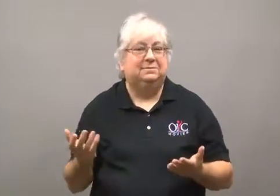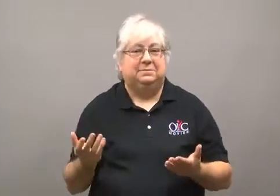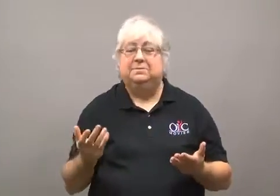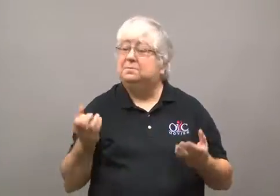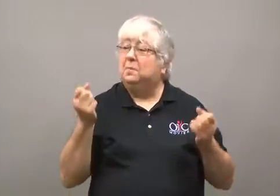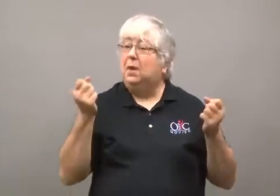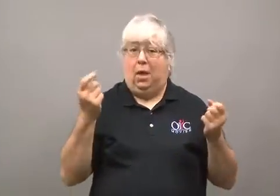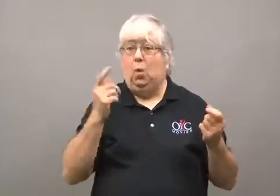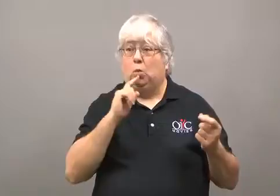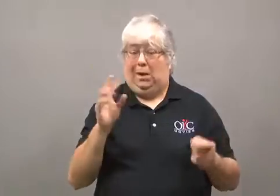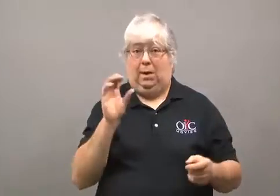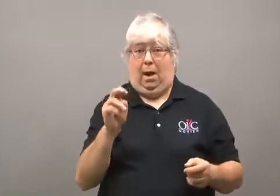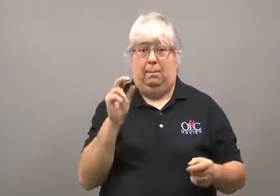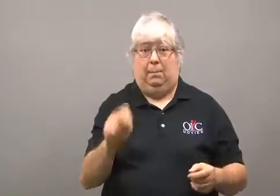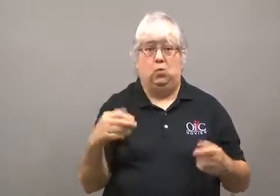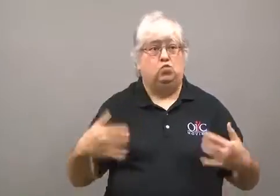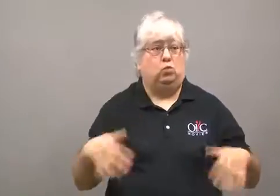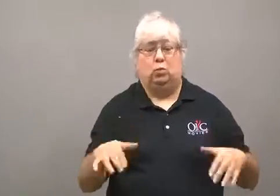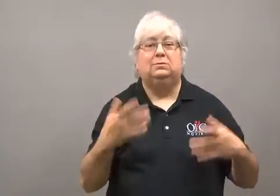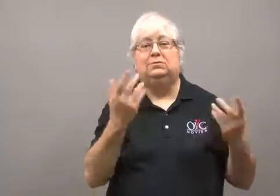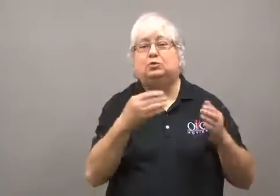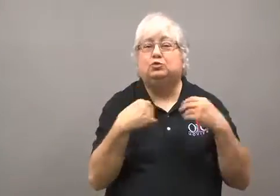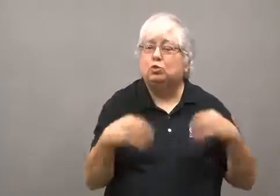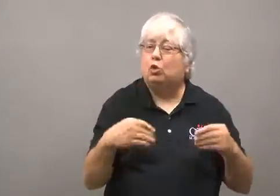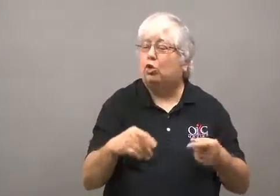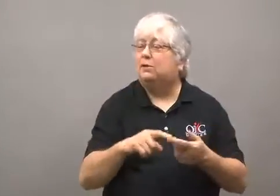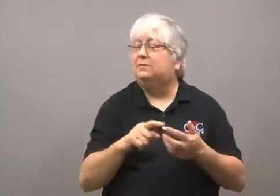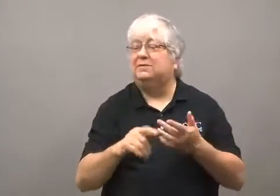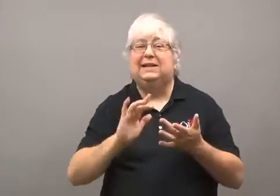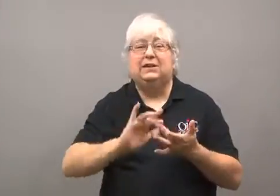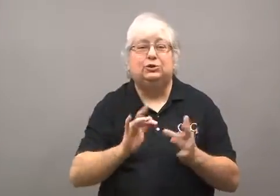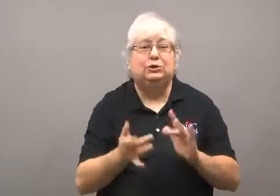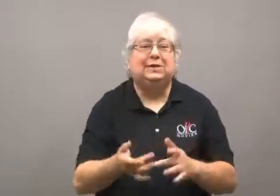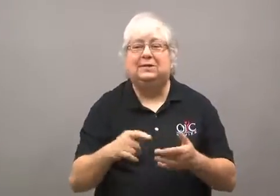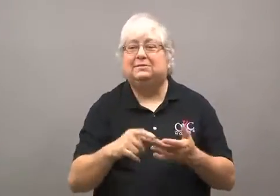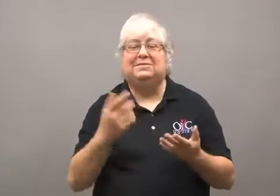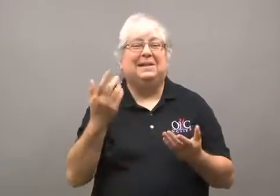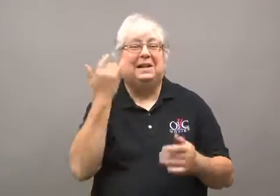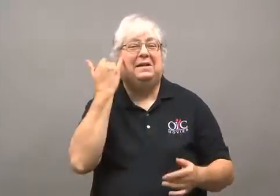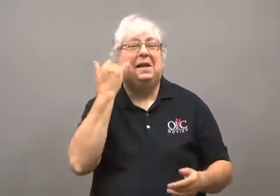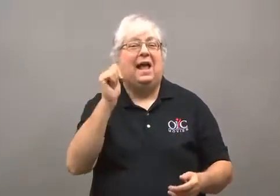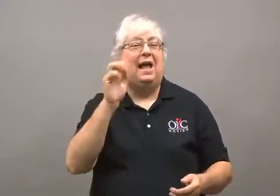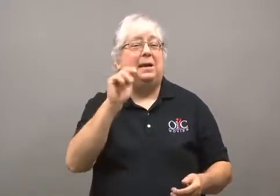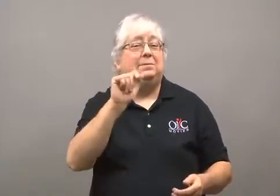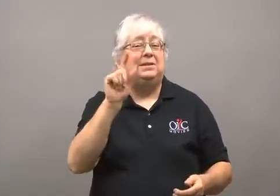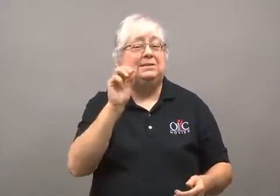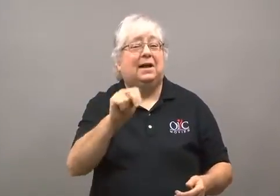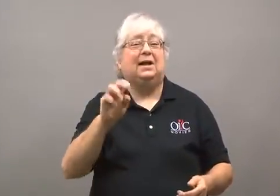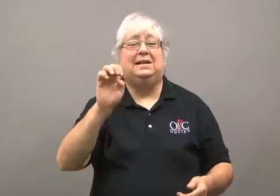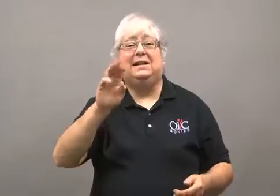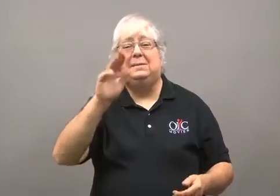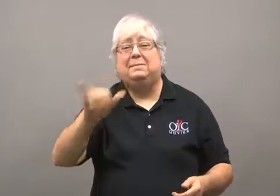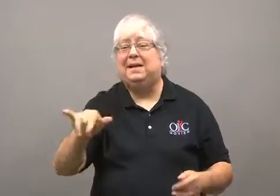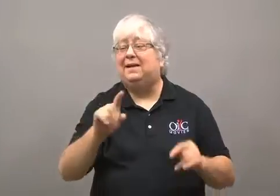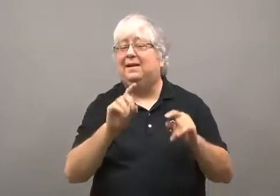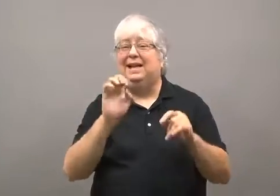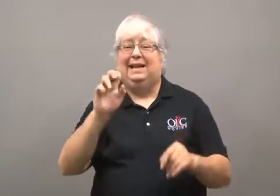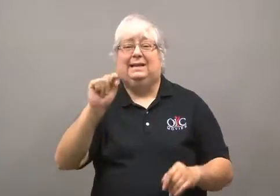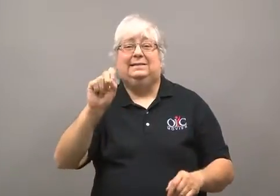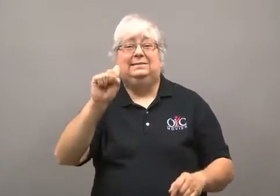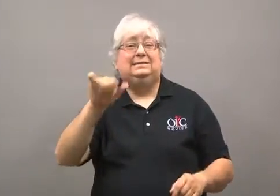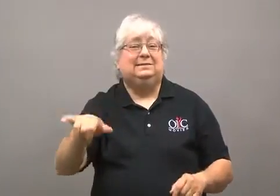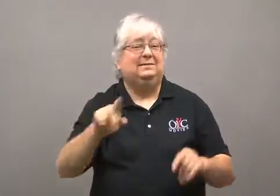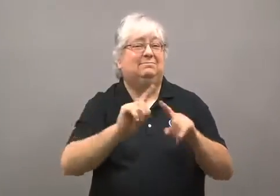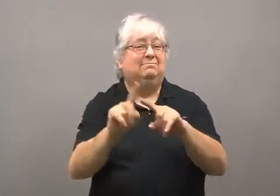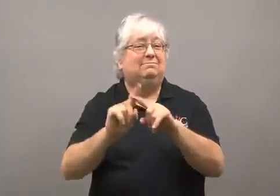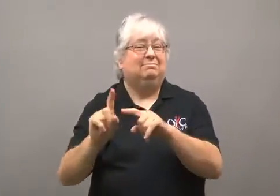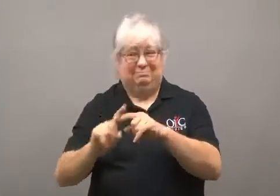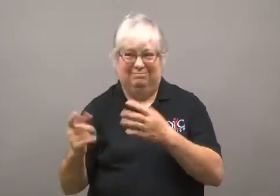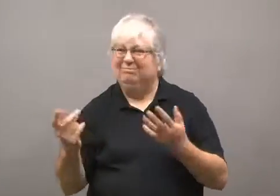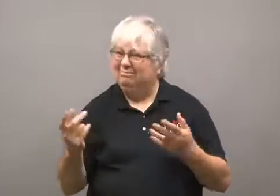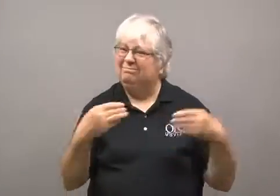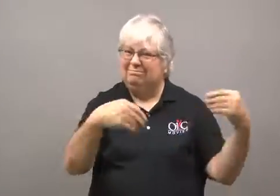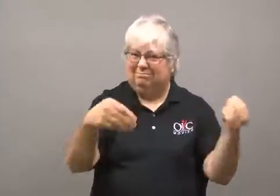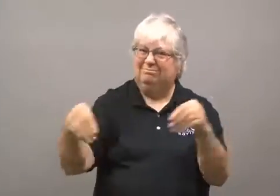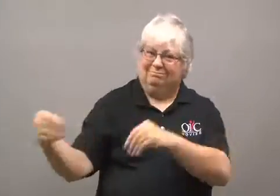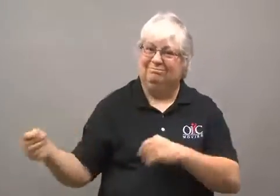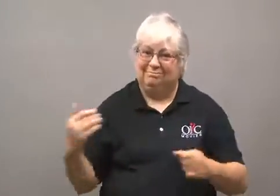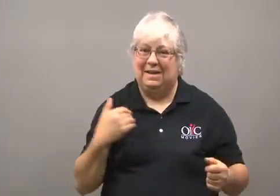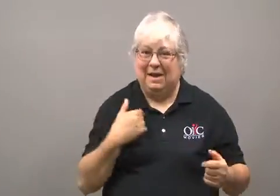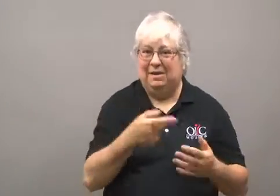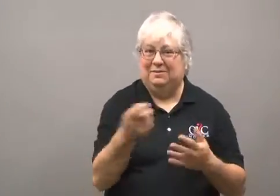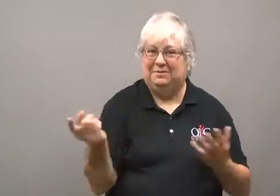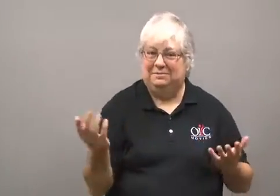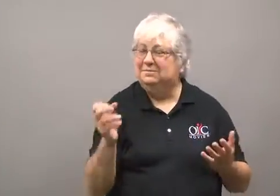It's often seen in stores and on internet sites such as Amazon, eBay and Etsy.